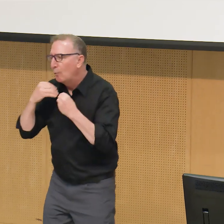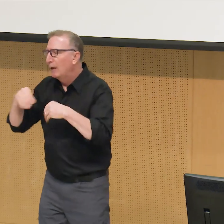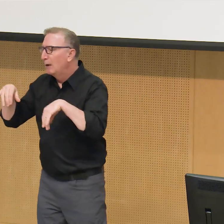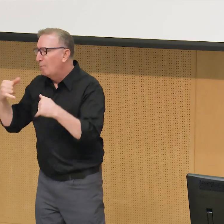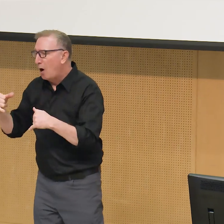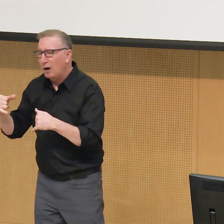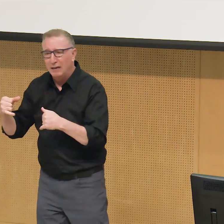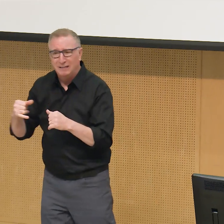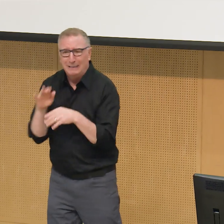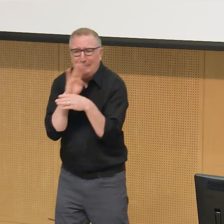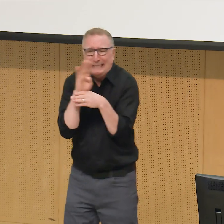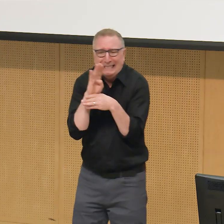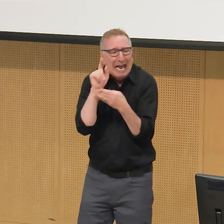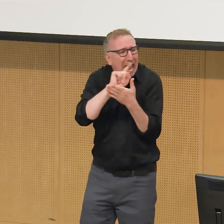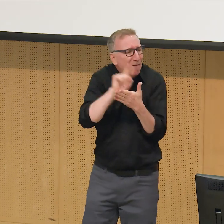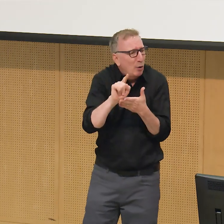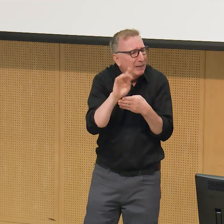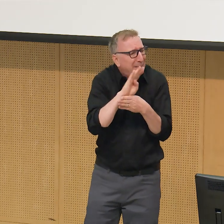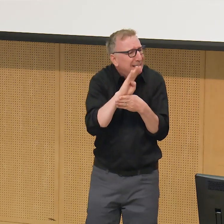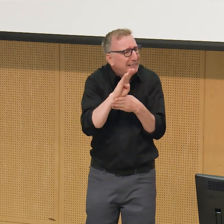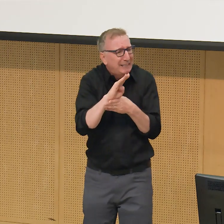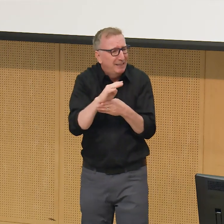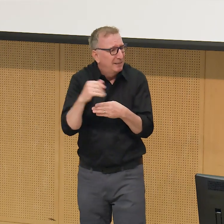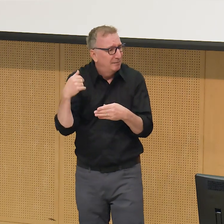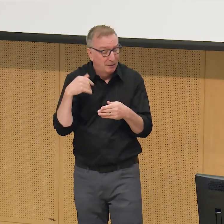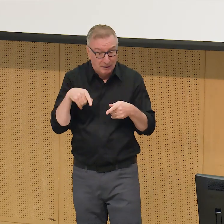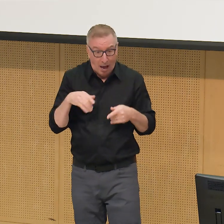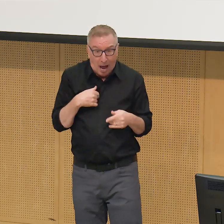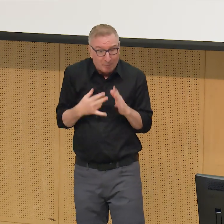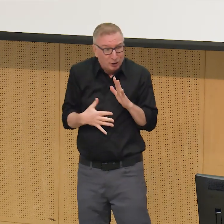banquets, any kind of party. We were busy every weekend.